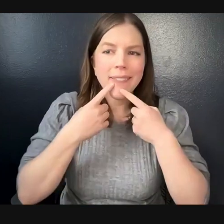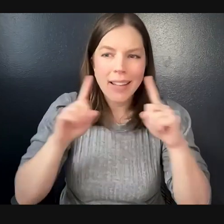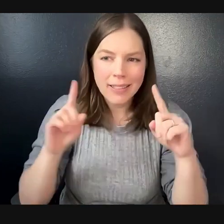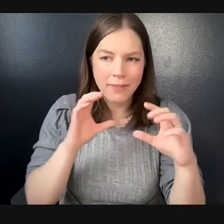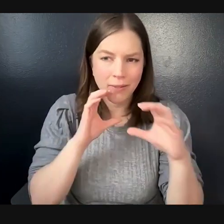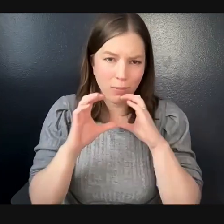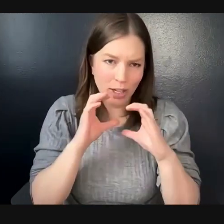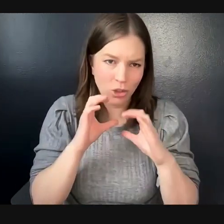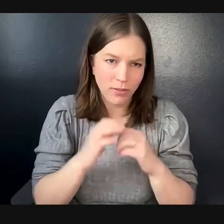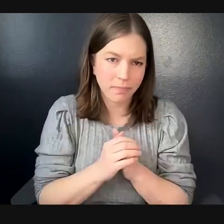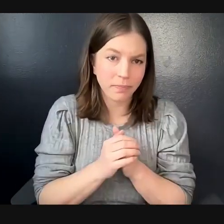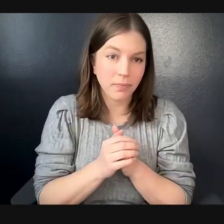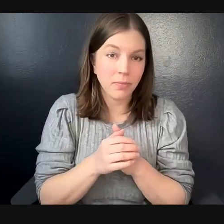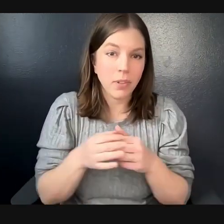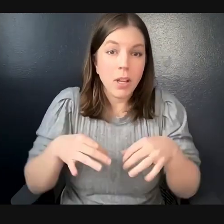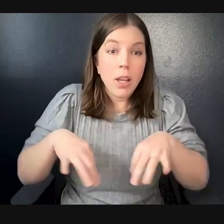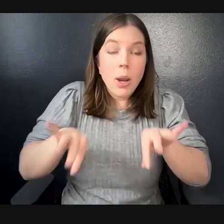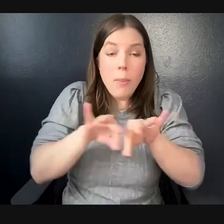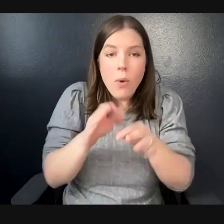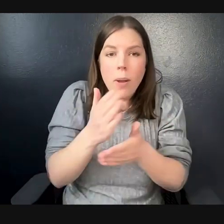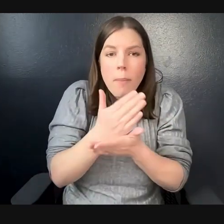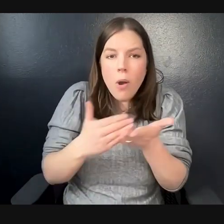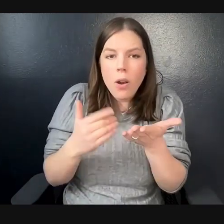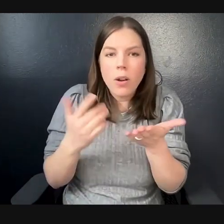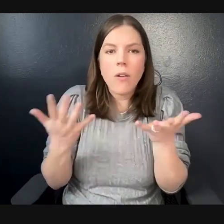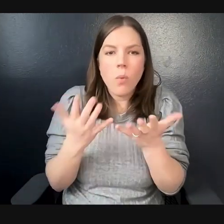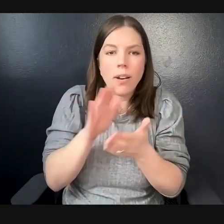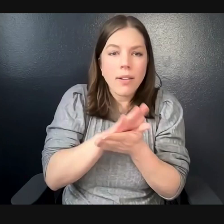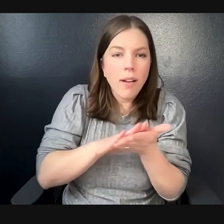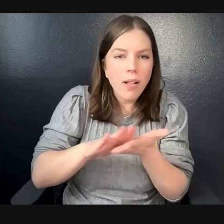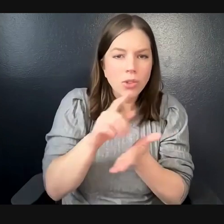ensure effective communication. An important part of what colleges